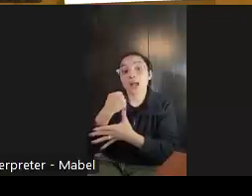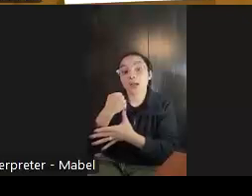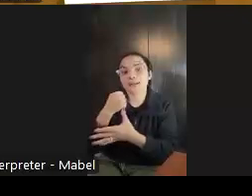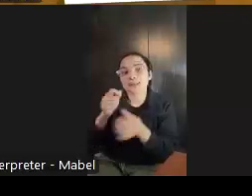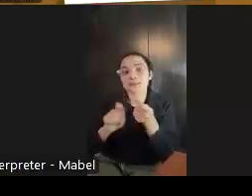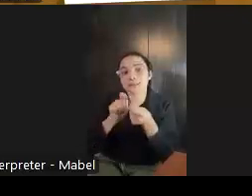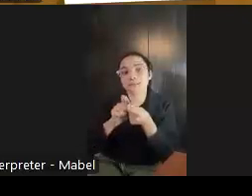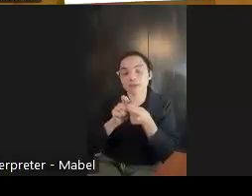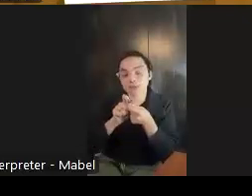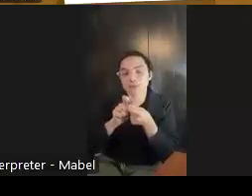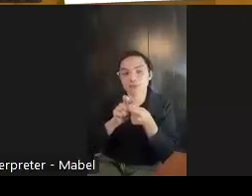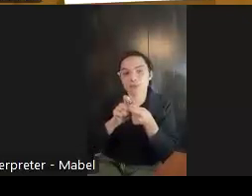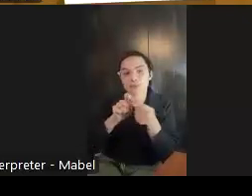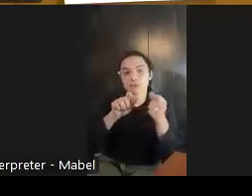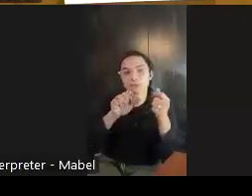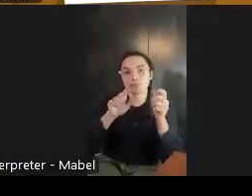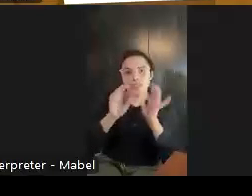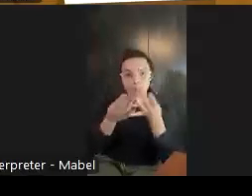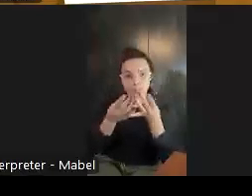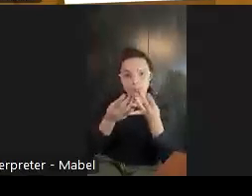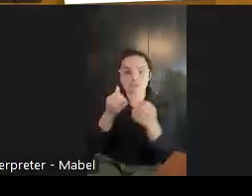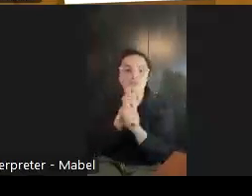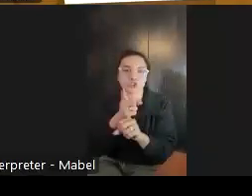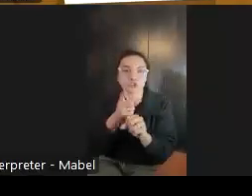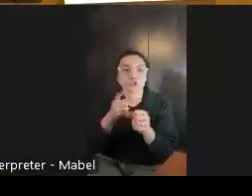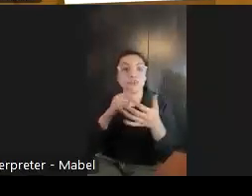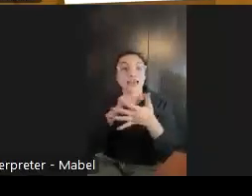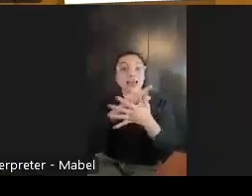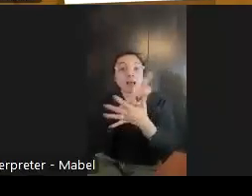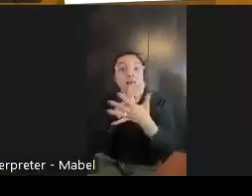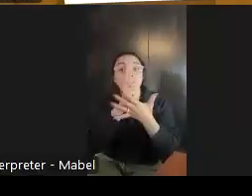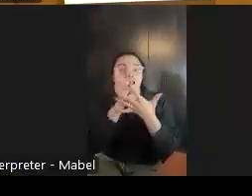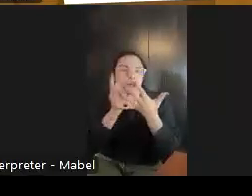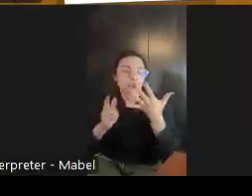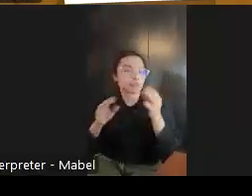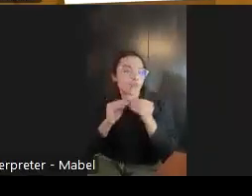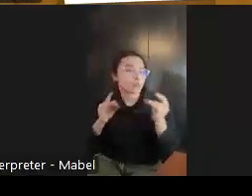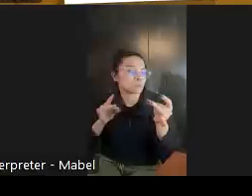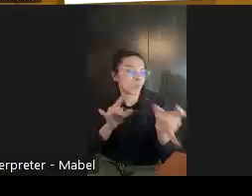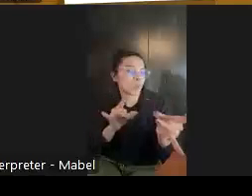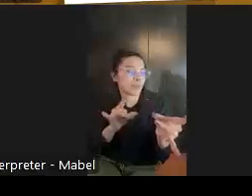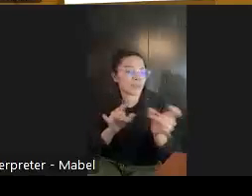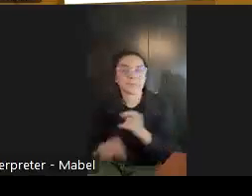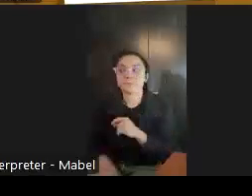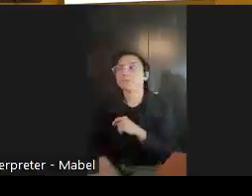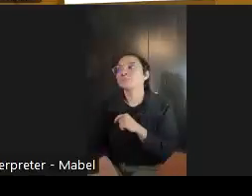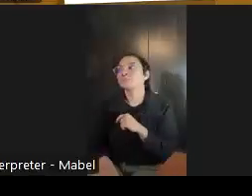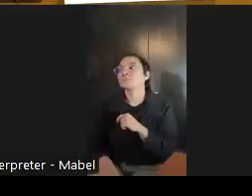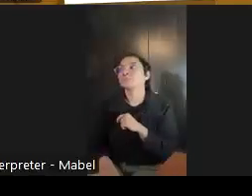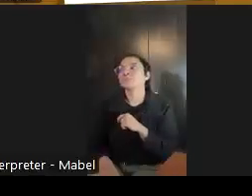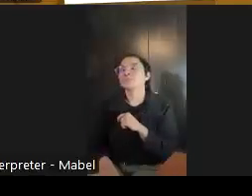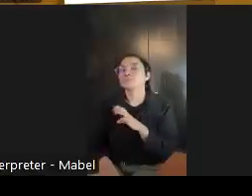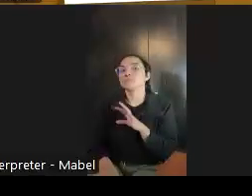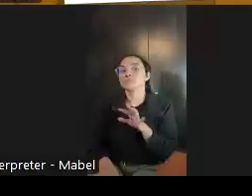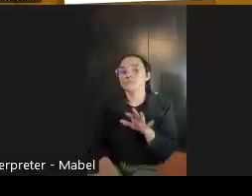seamless so so I think these are things are already uh said which